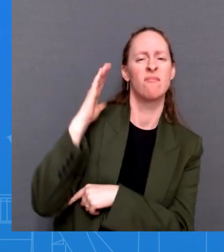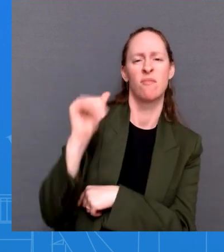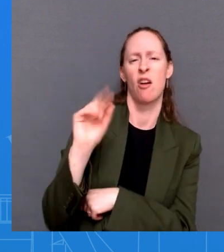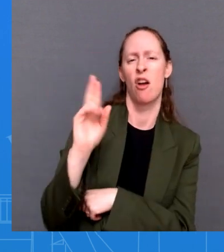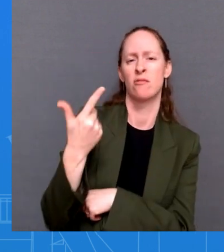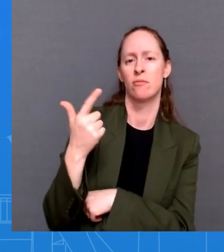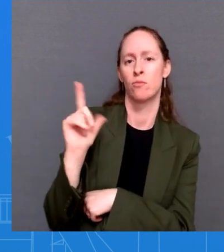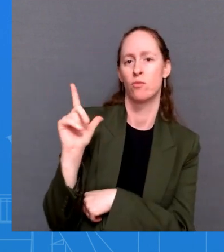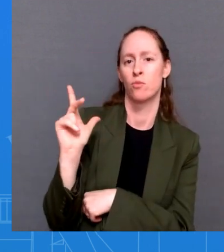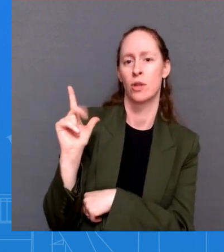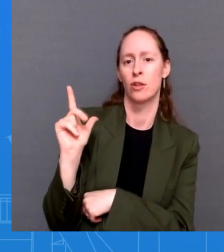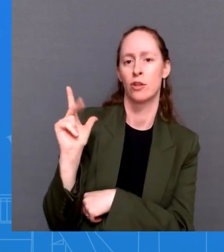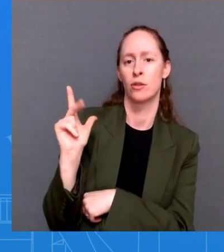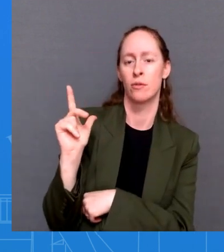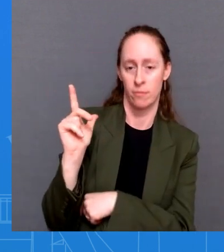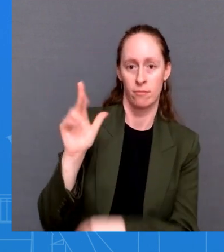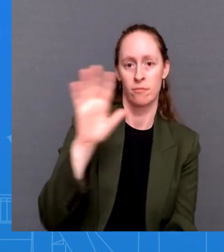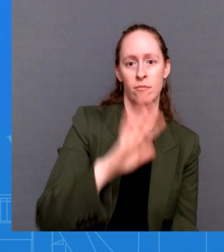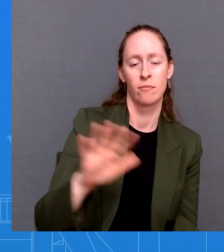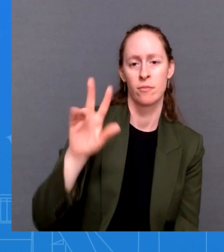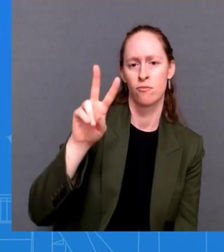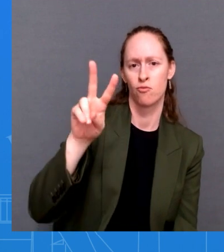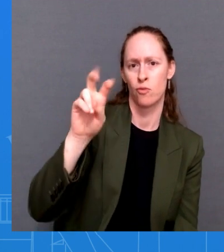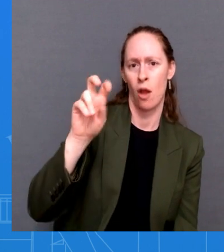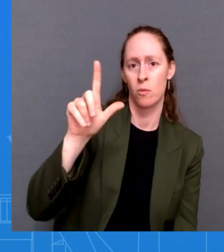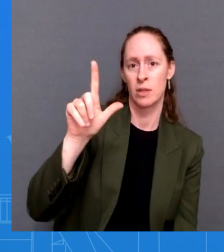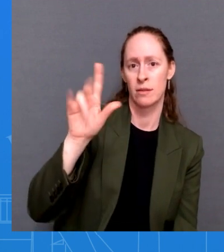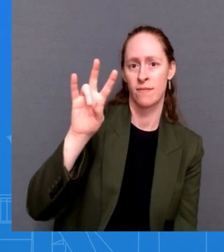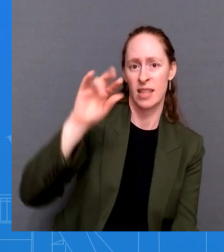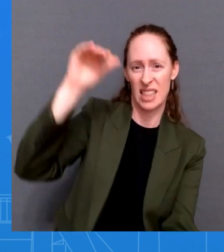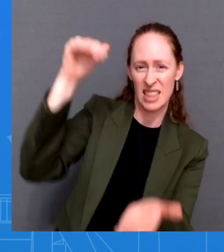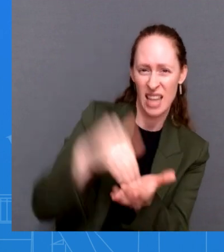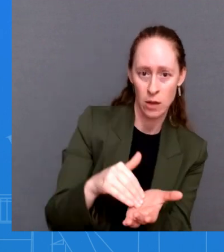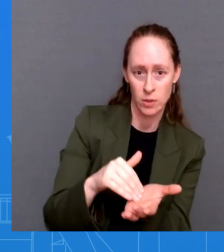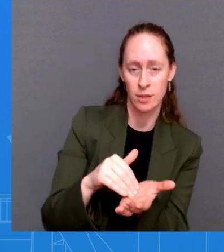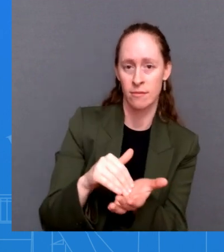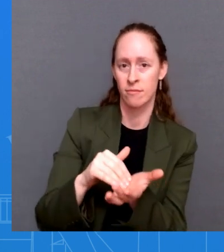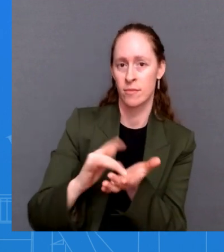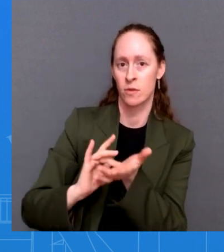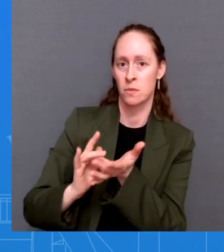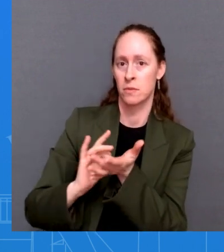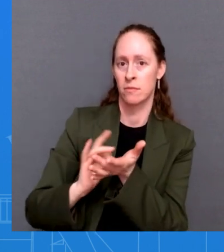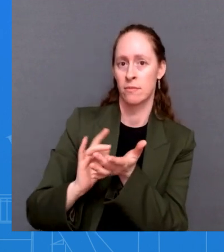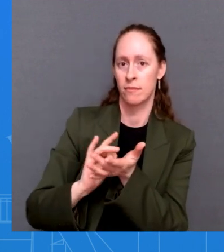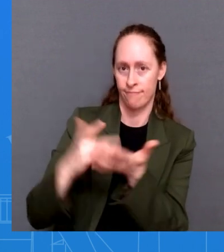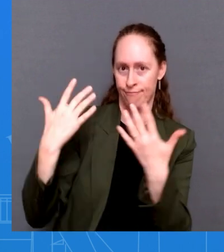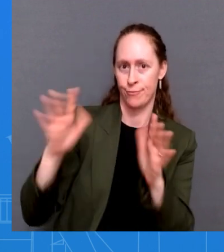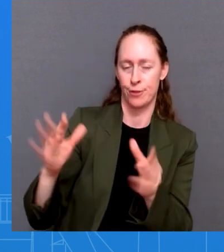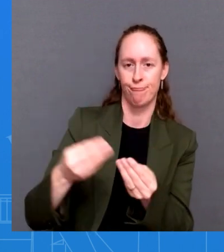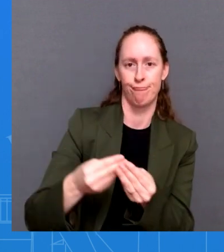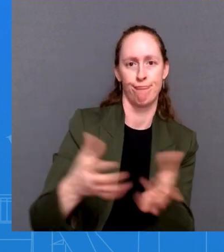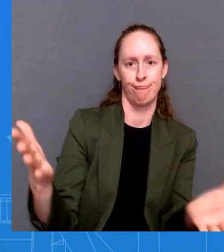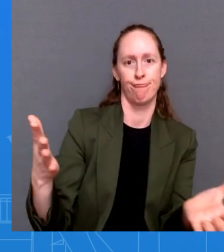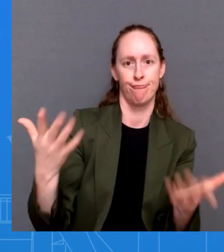have been administered in these 19 jurisdictions. But A demonstrate that the vast majority of doses administered,